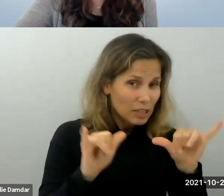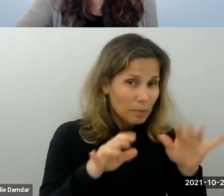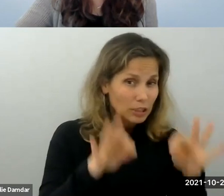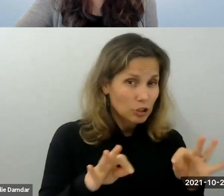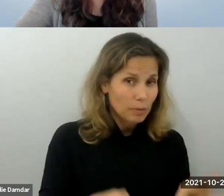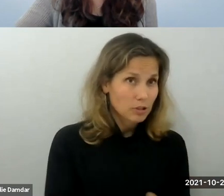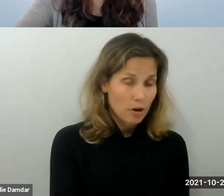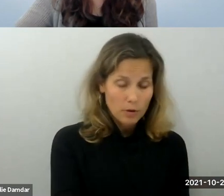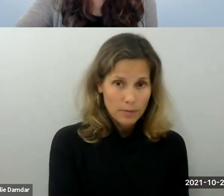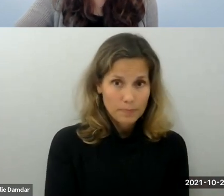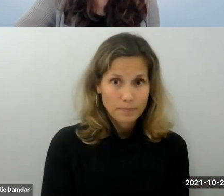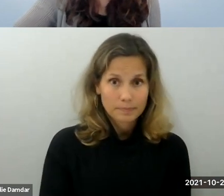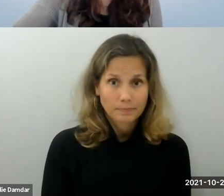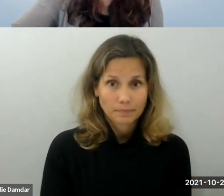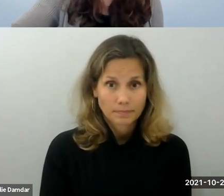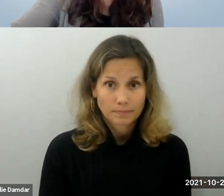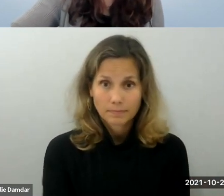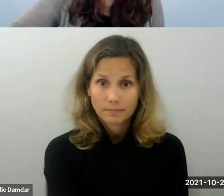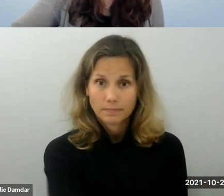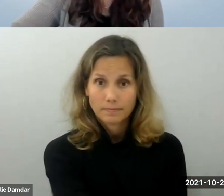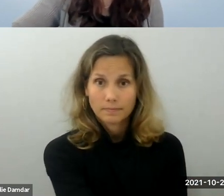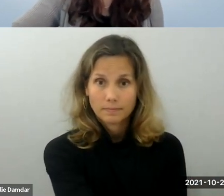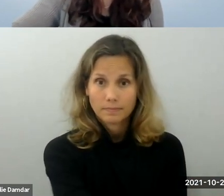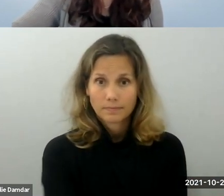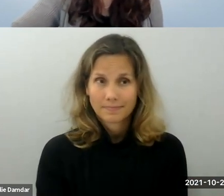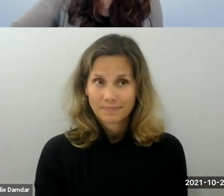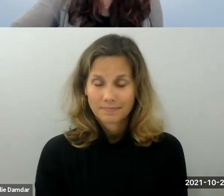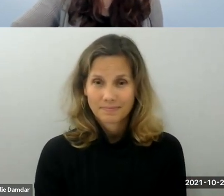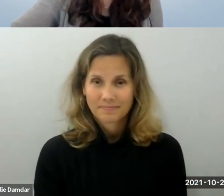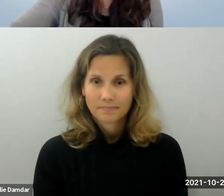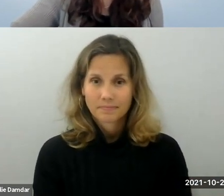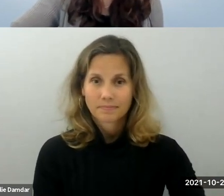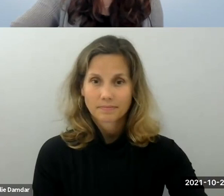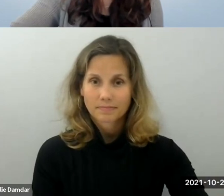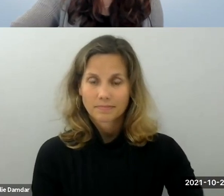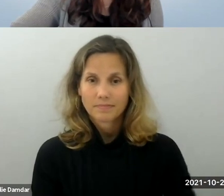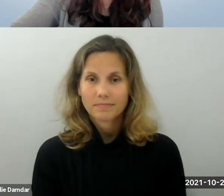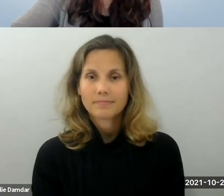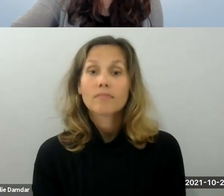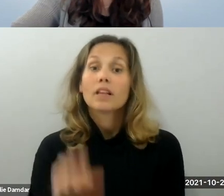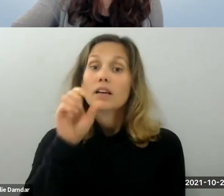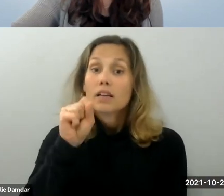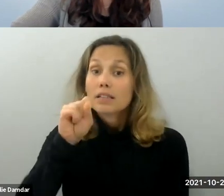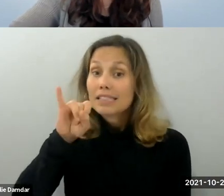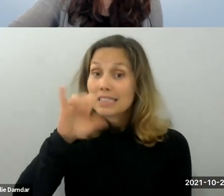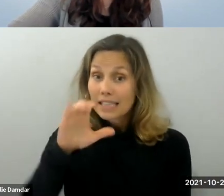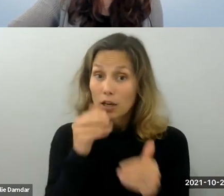Lisa Saldana (she/her/hers): Yes, and so again, the sick, as a process because it's a process measure.